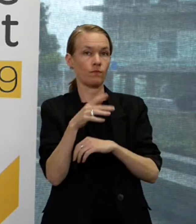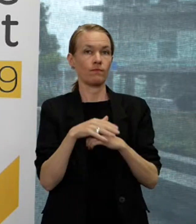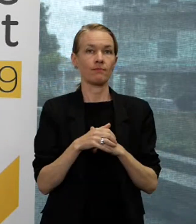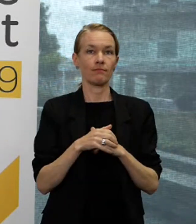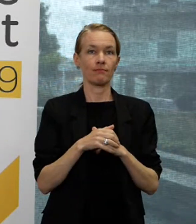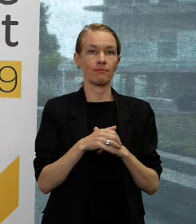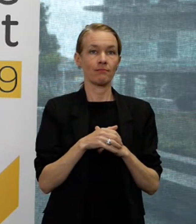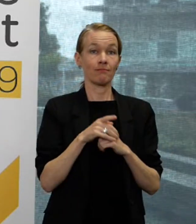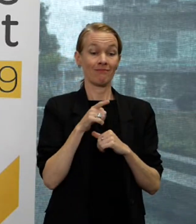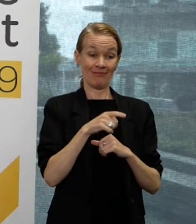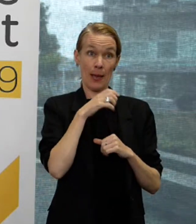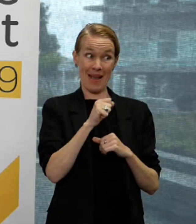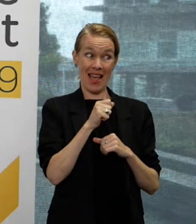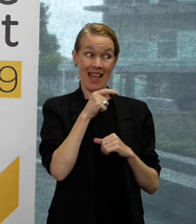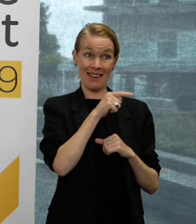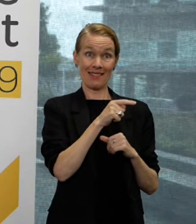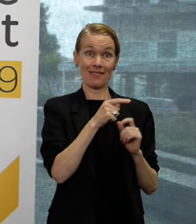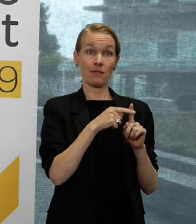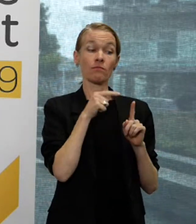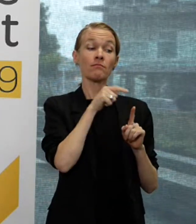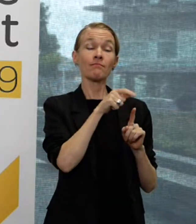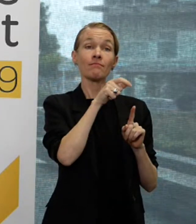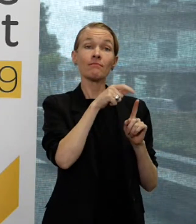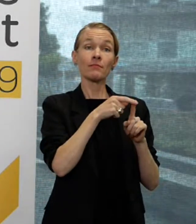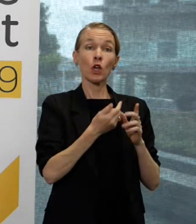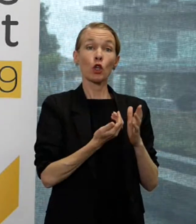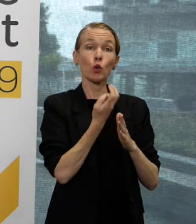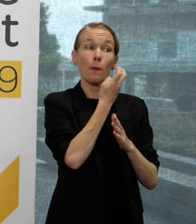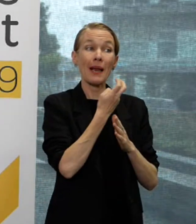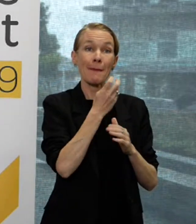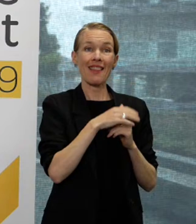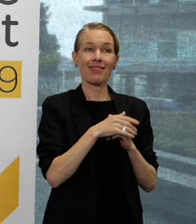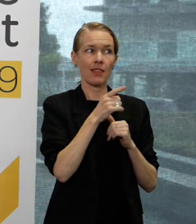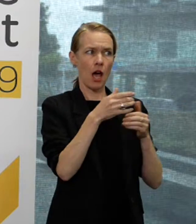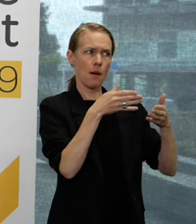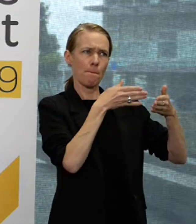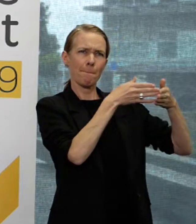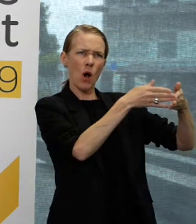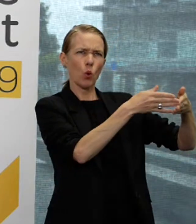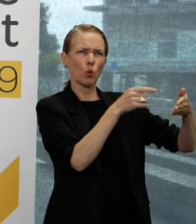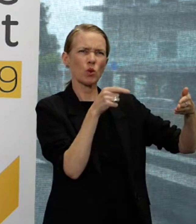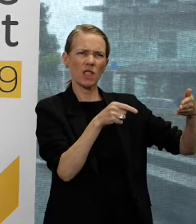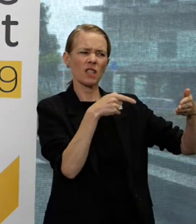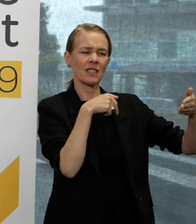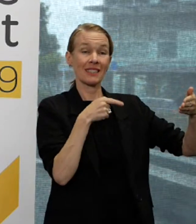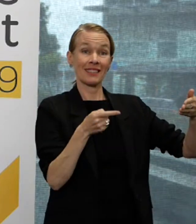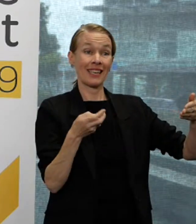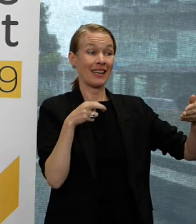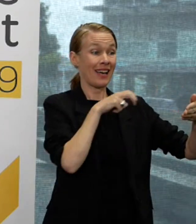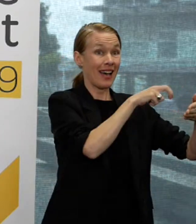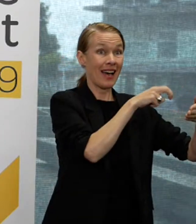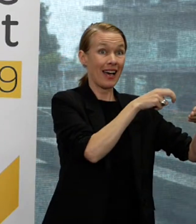had previously been to Littleton. I think also Auckland, Taranaki, and now it's on its .